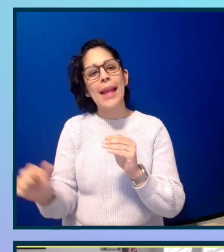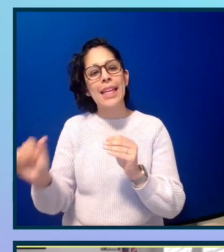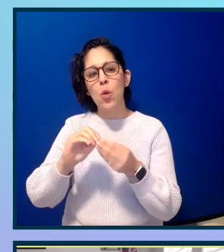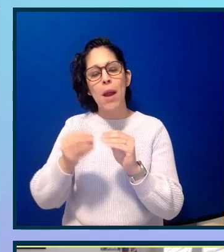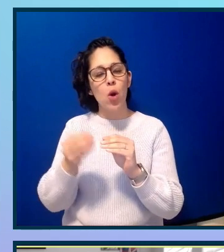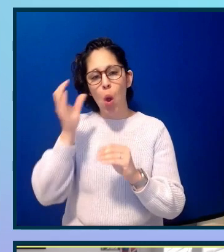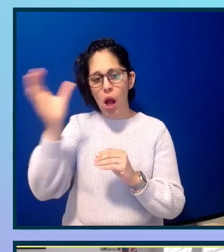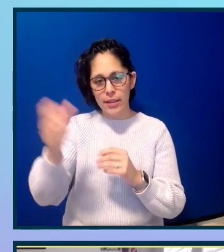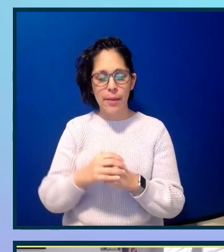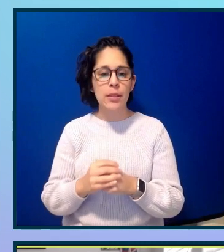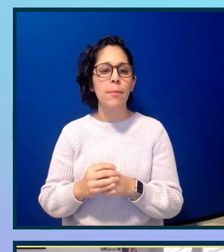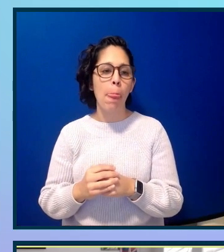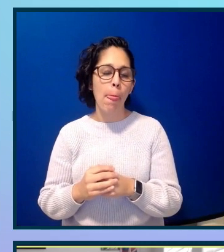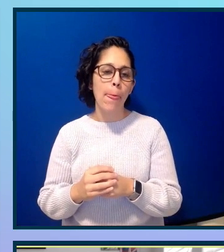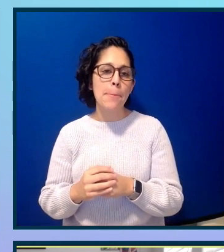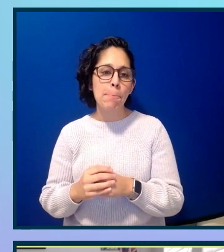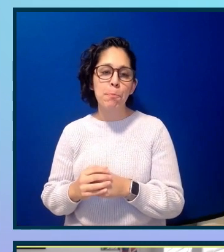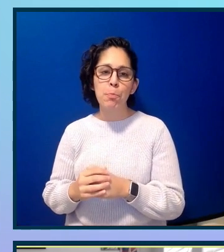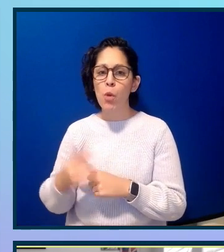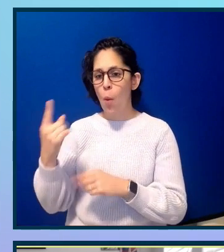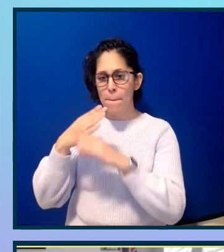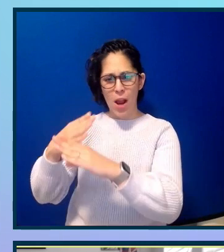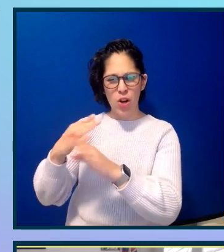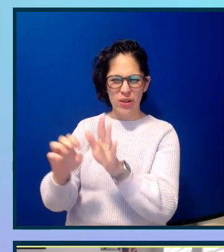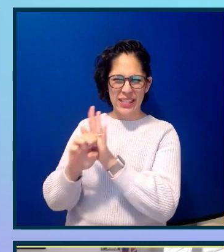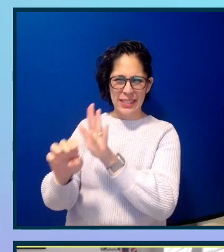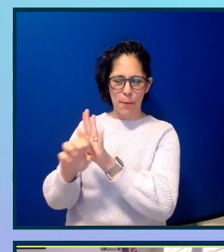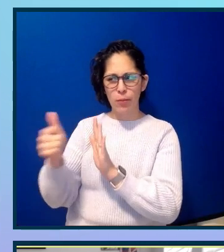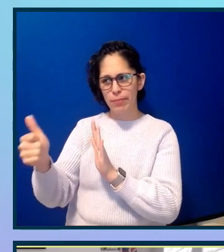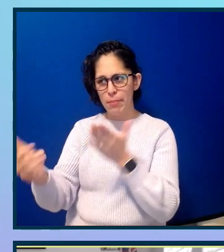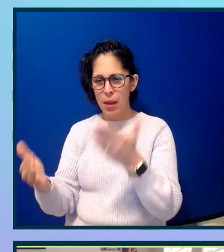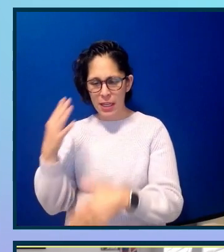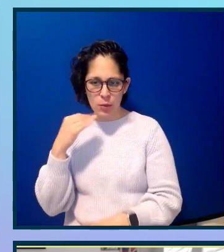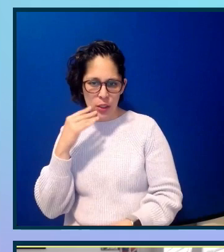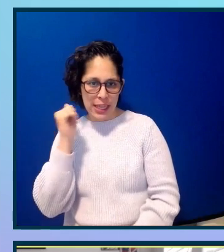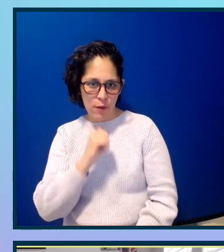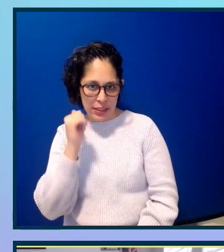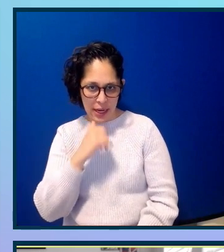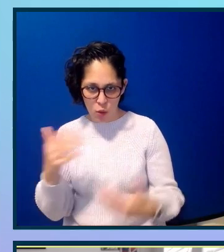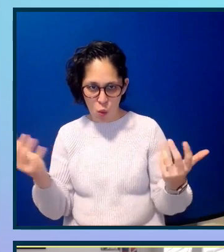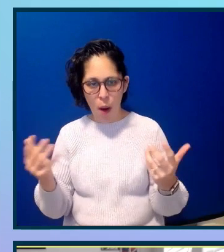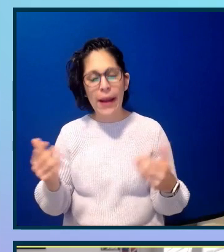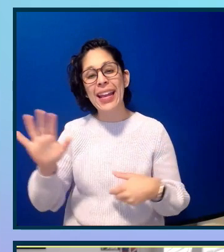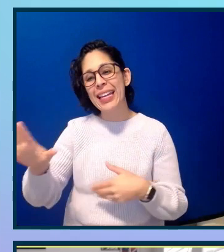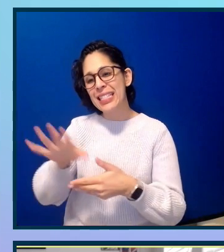And so an example of a barrier that Jonathan may experience on a regular basis is his schedule,